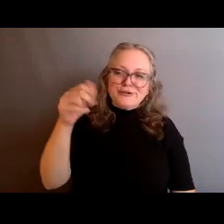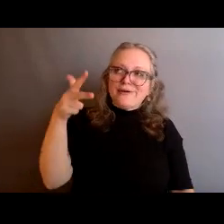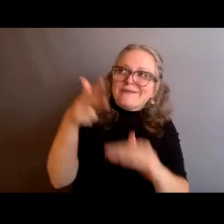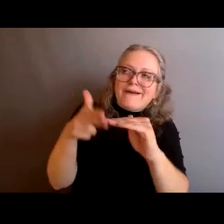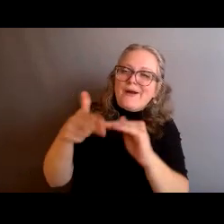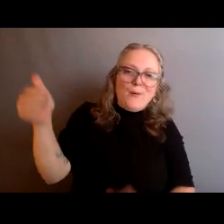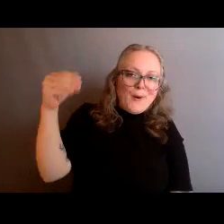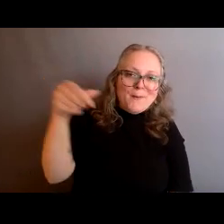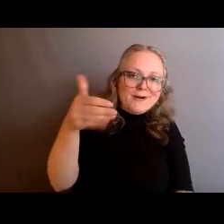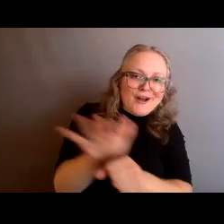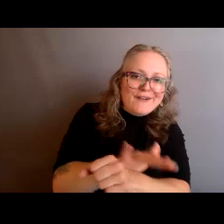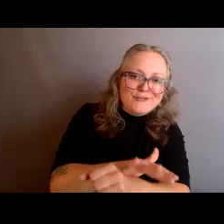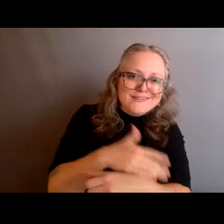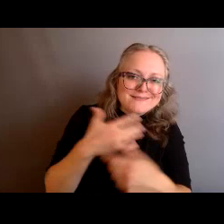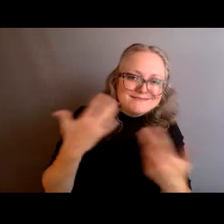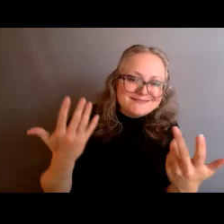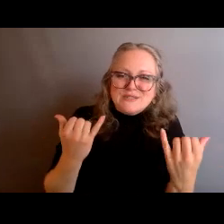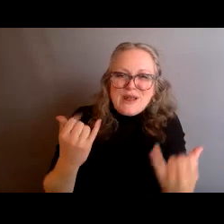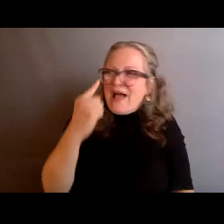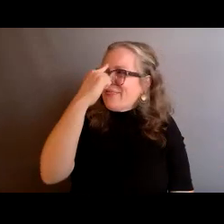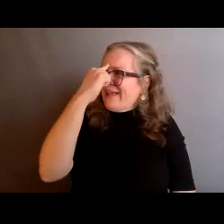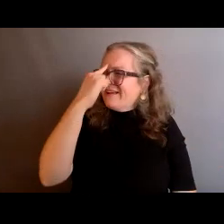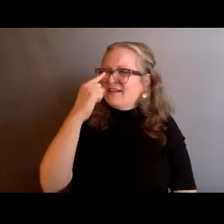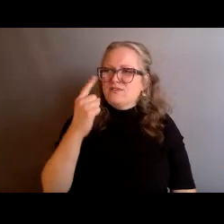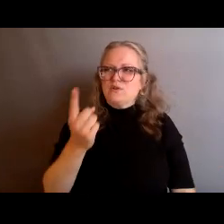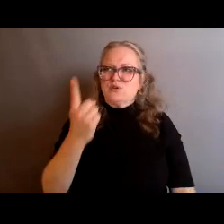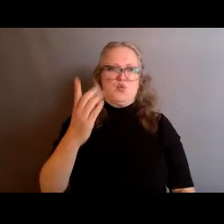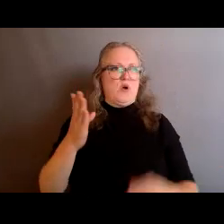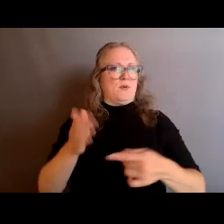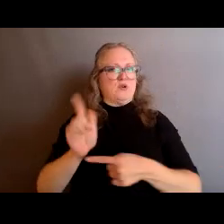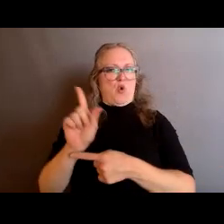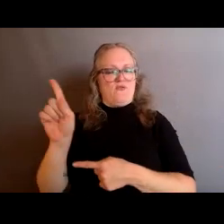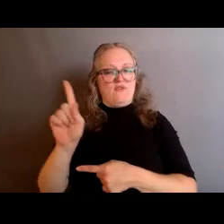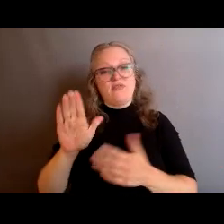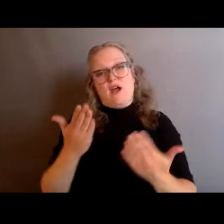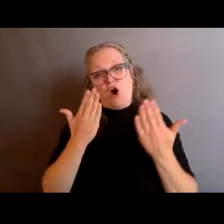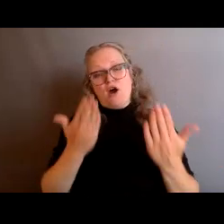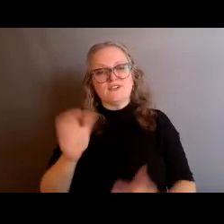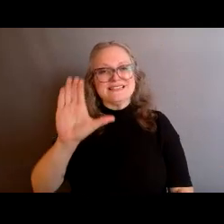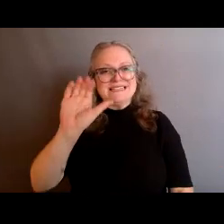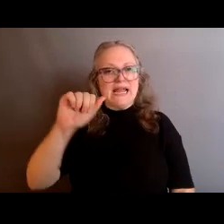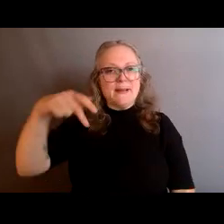And now I think there's only somebody in Louisville that actually does cap testing now.